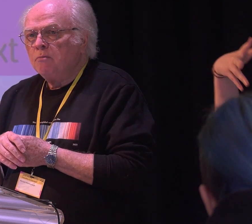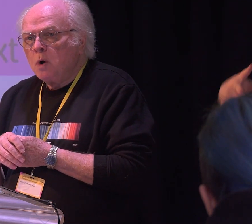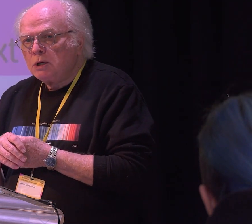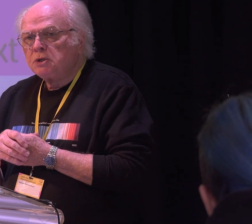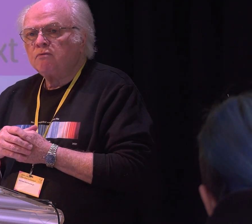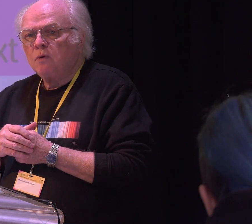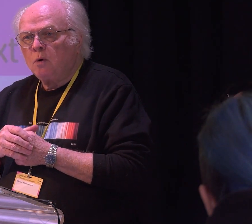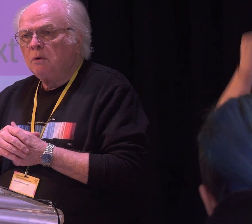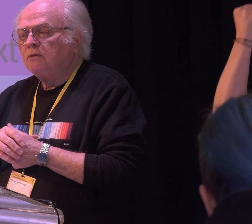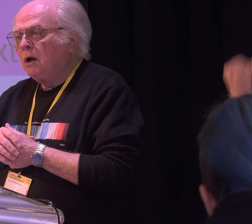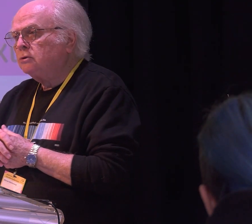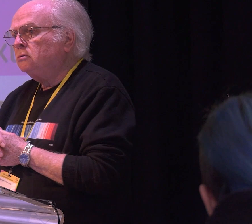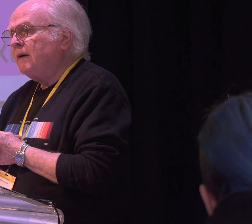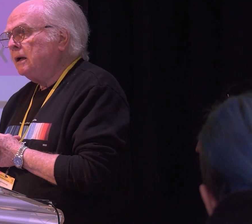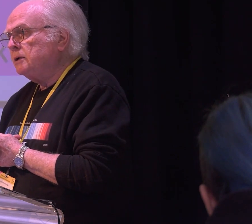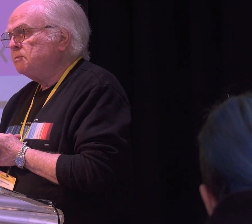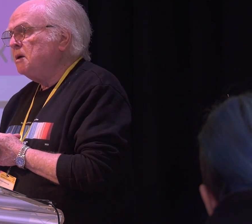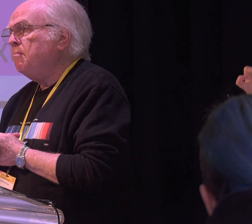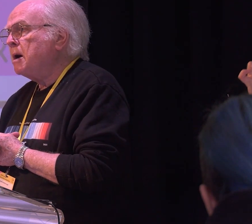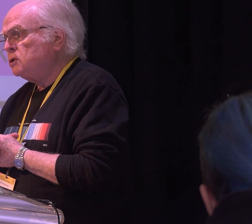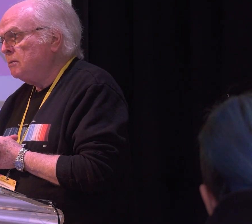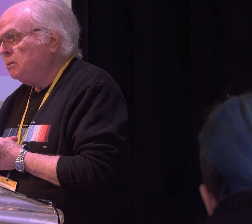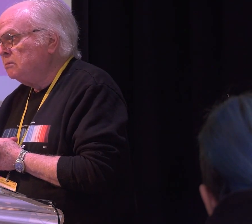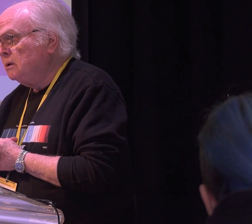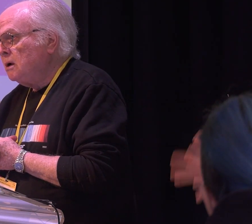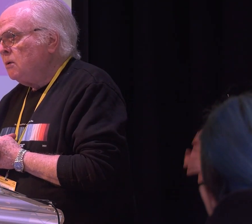the worst form of cultural vandalism imaginable.